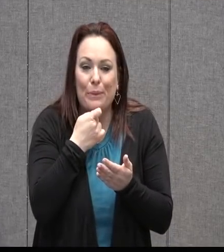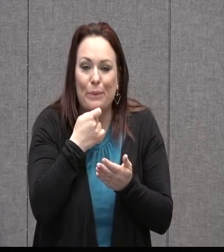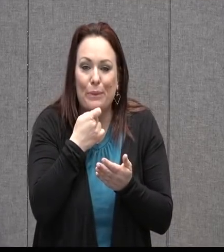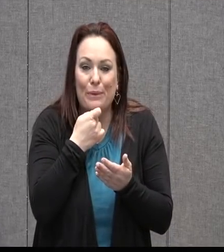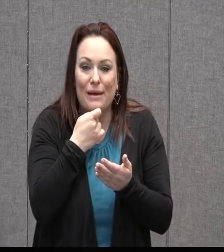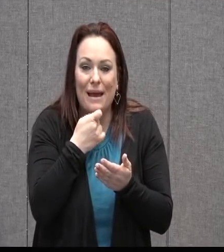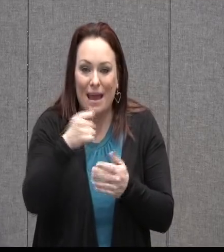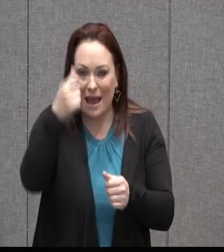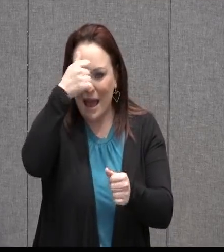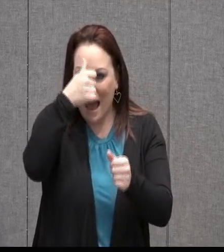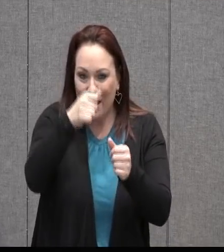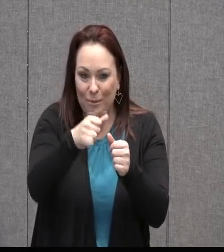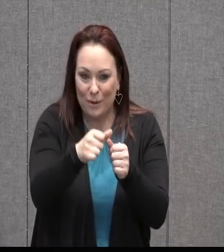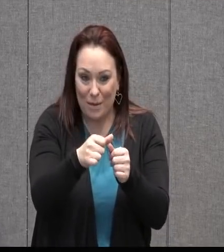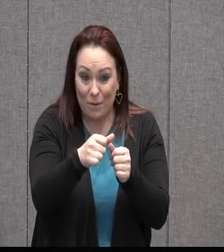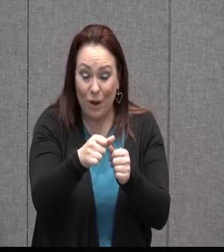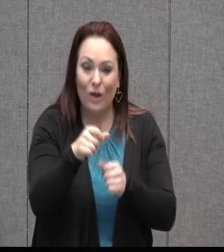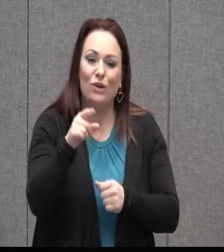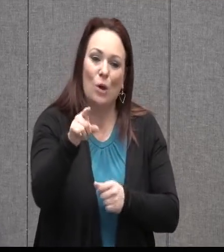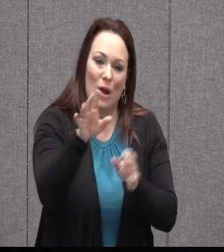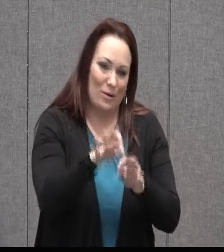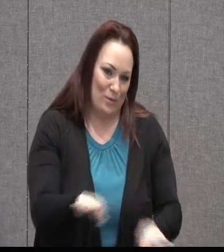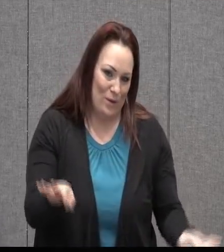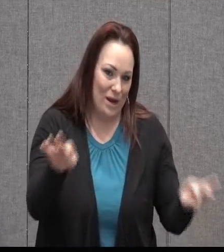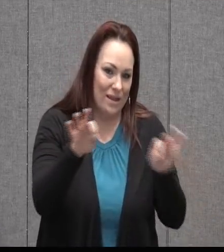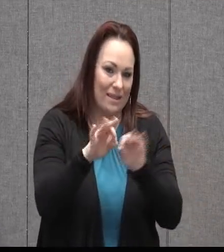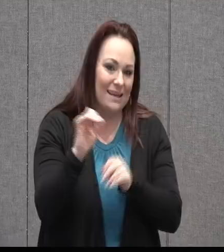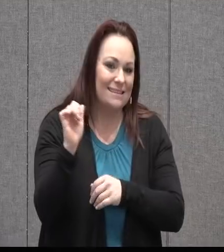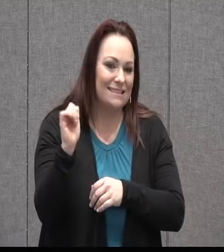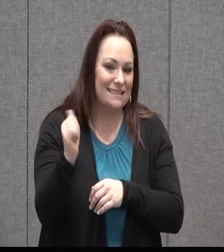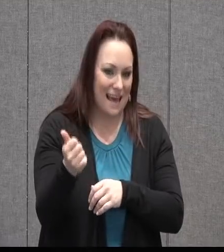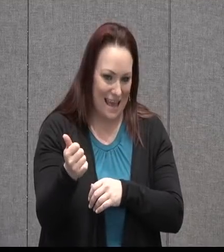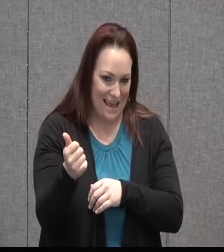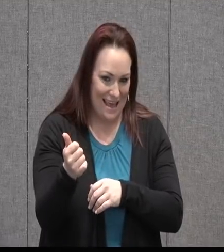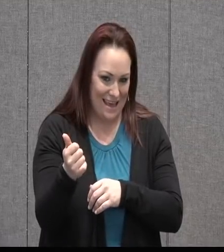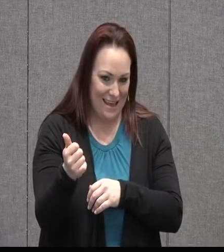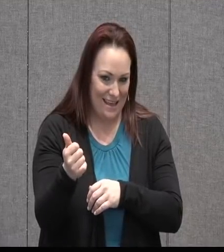How much was that dime, 10.